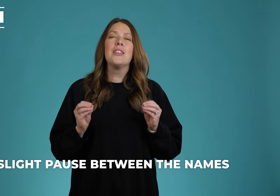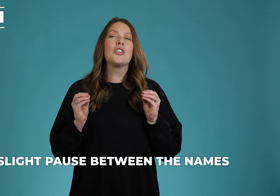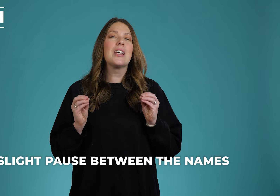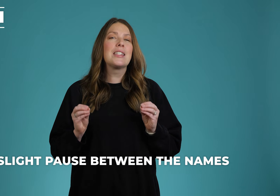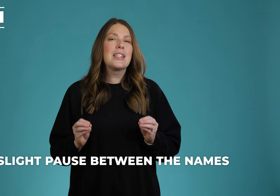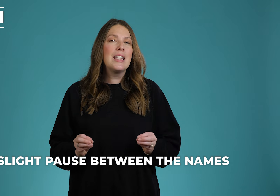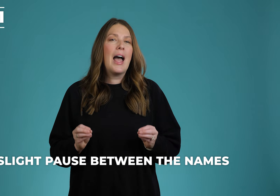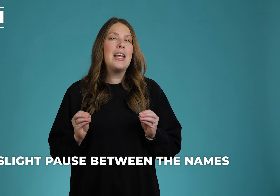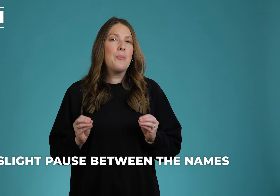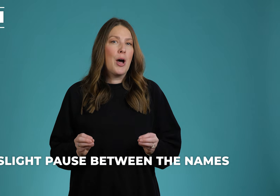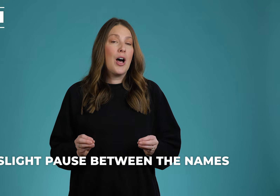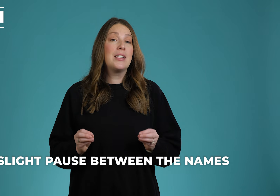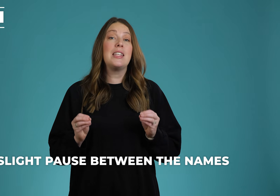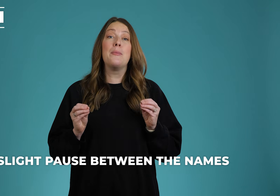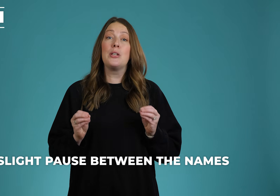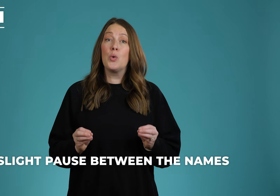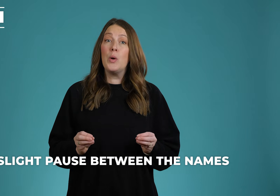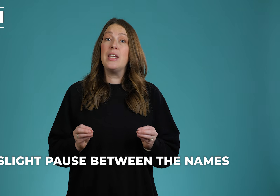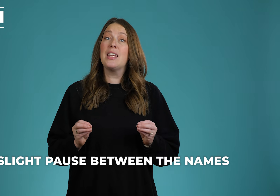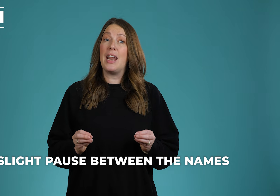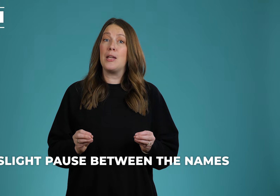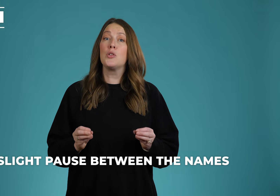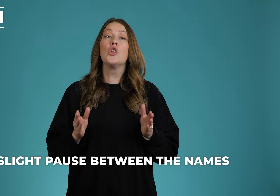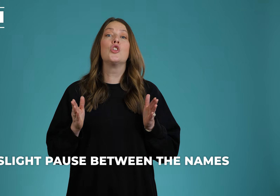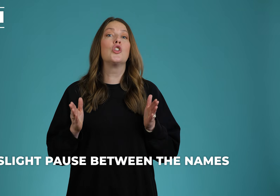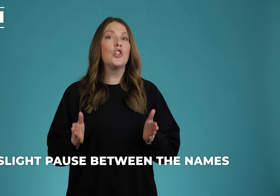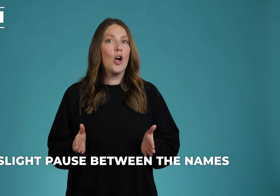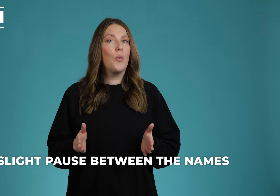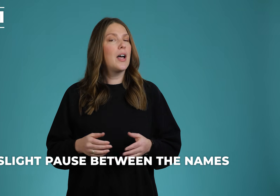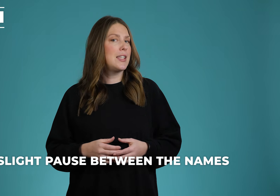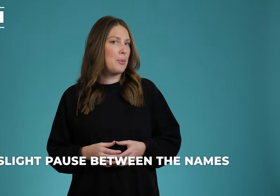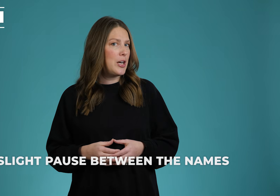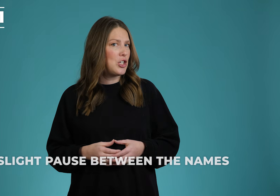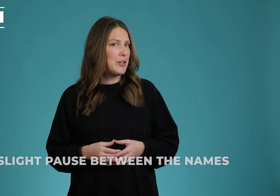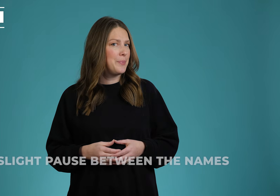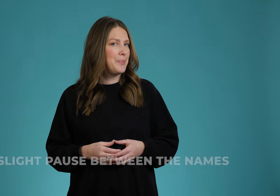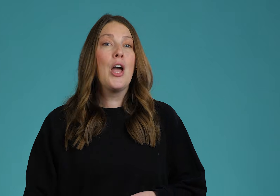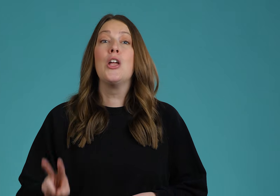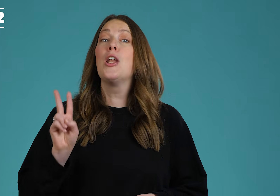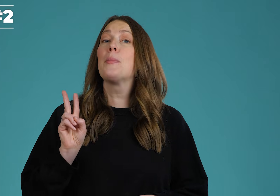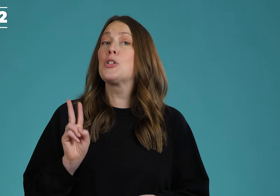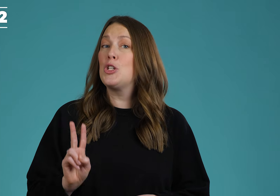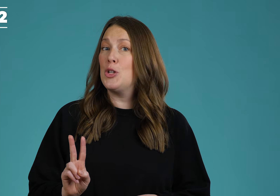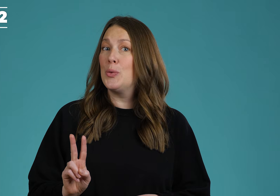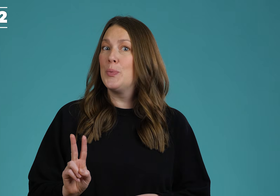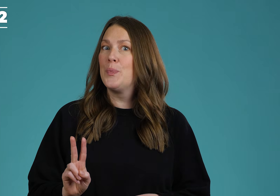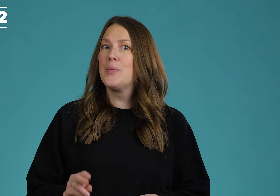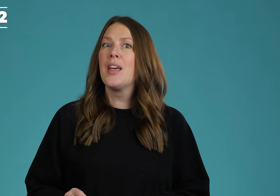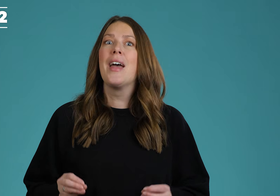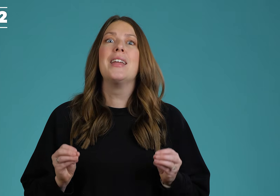there's a slight pause in between the names to show a separation. Number two.